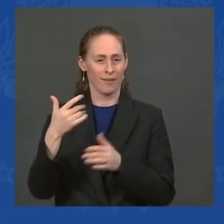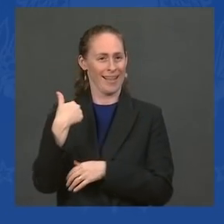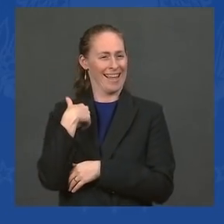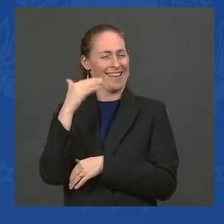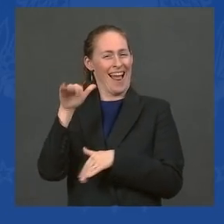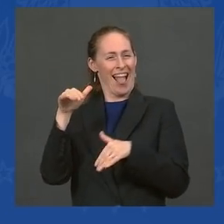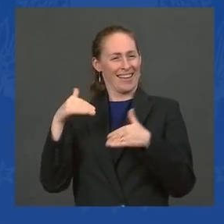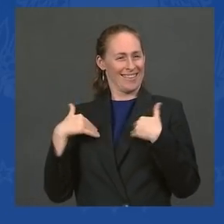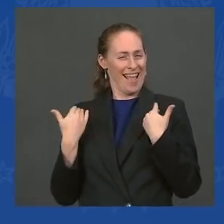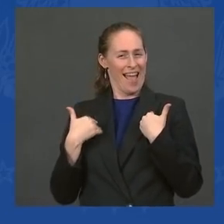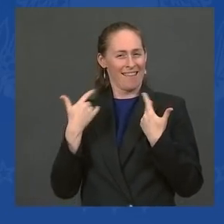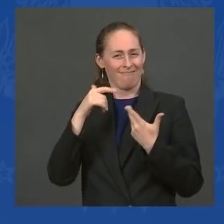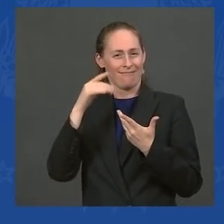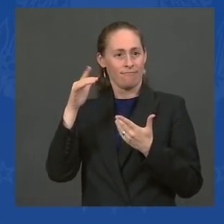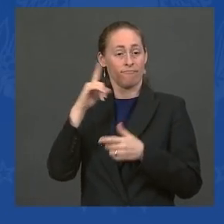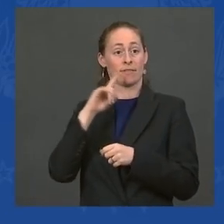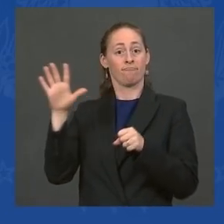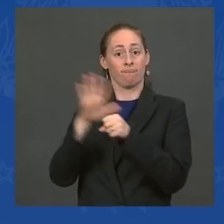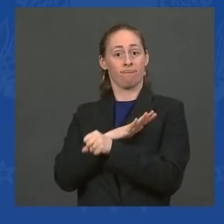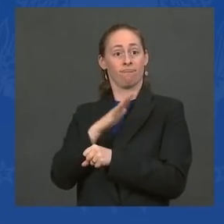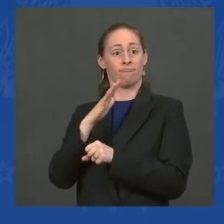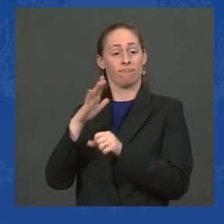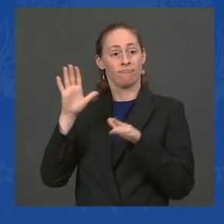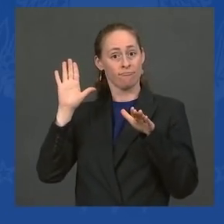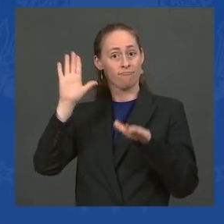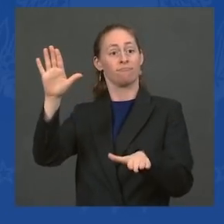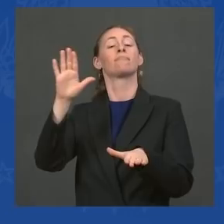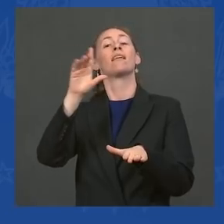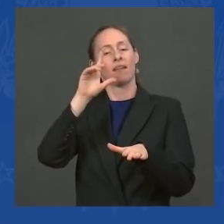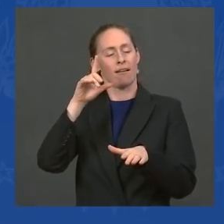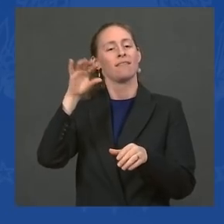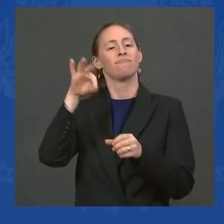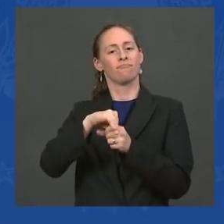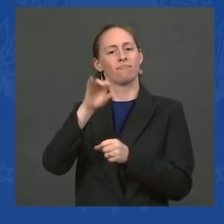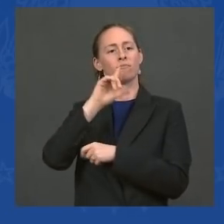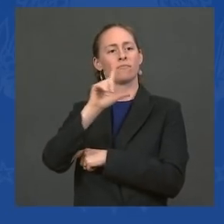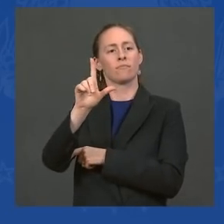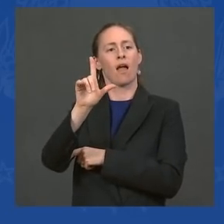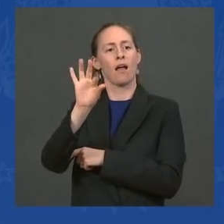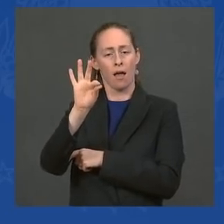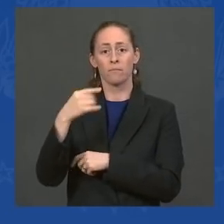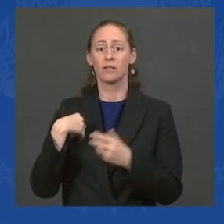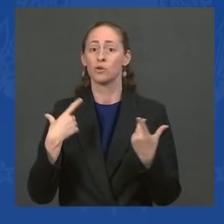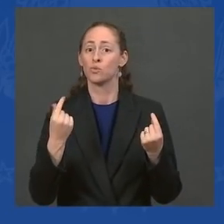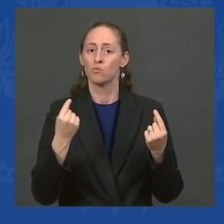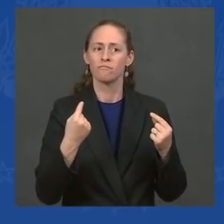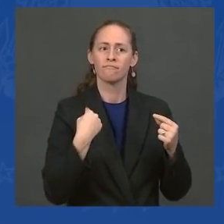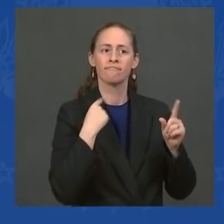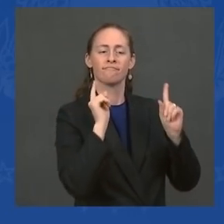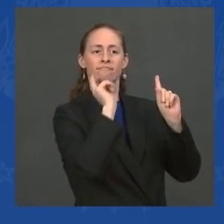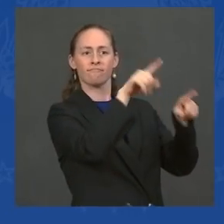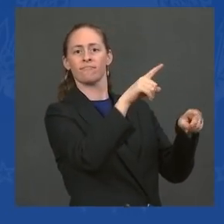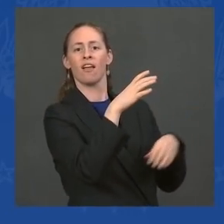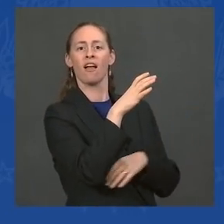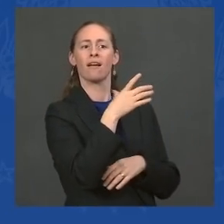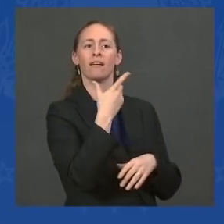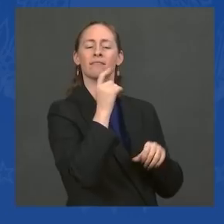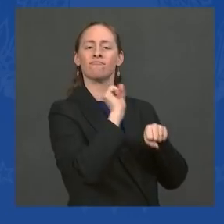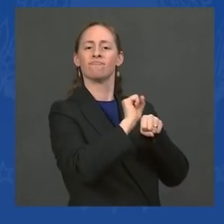and the time I actually ultimately went to the Congress, I turned the eligible age of 30. But also, in the meantime, I --